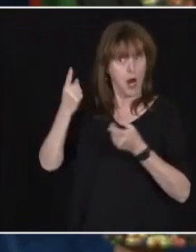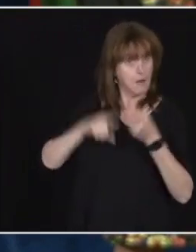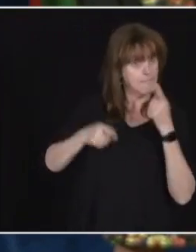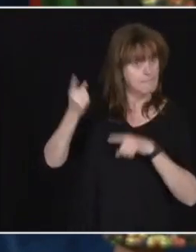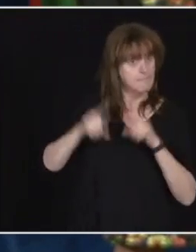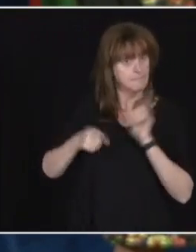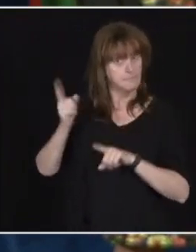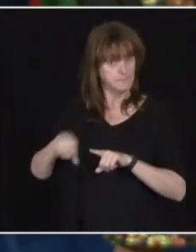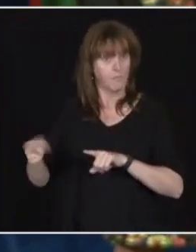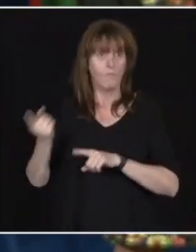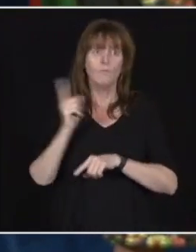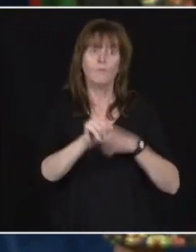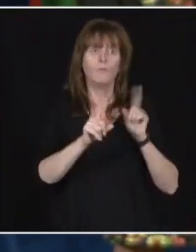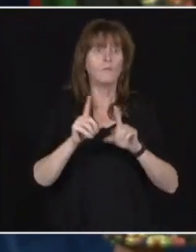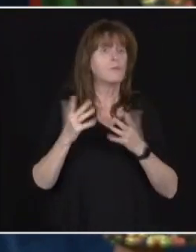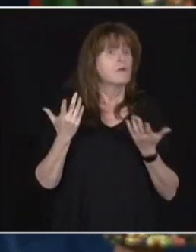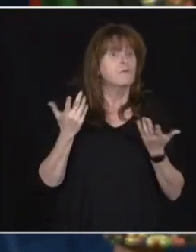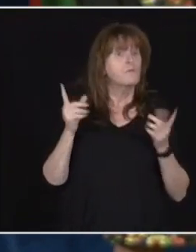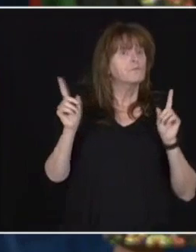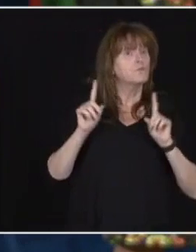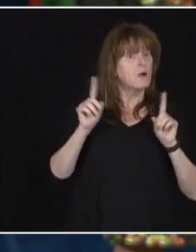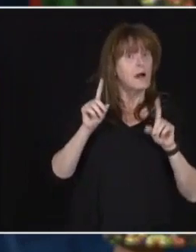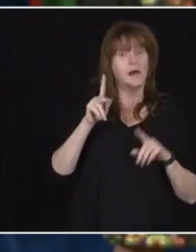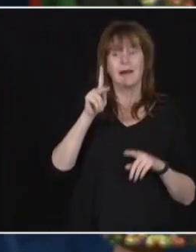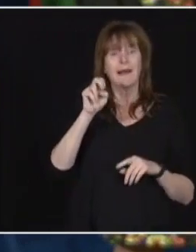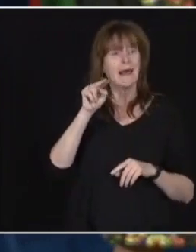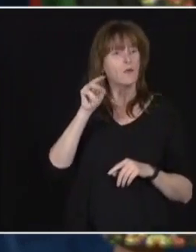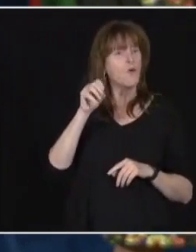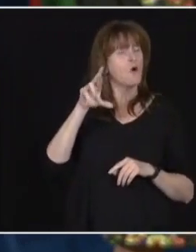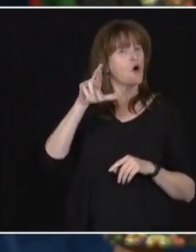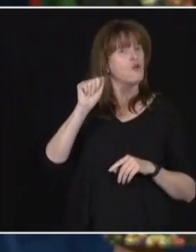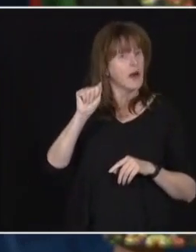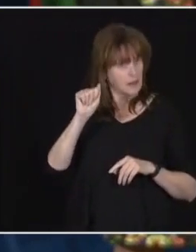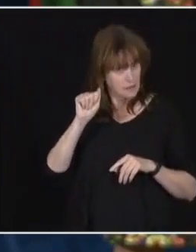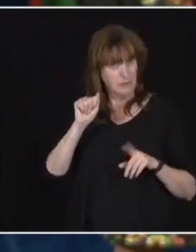to help in hospitals. We are all grateful.